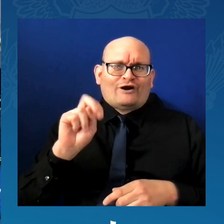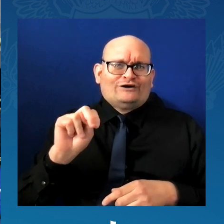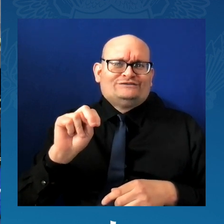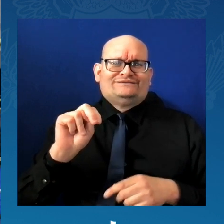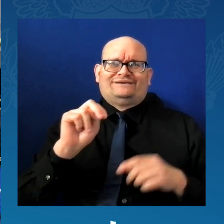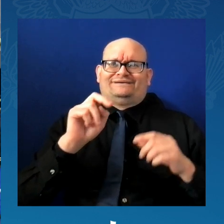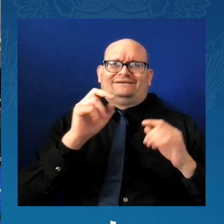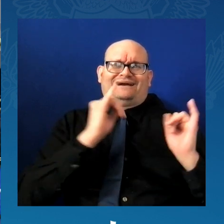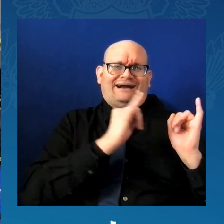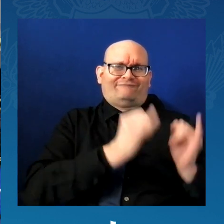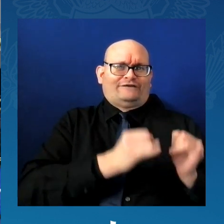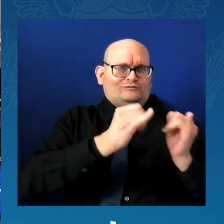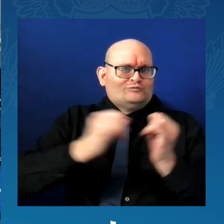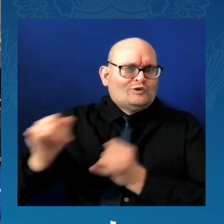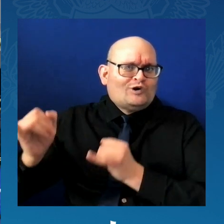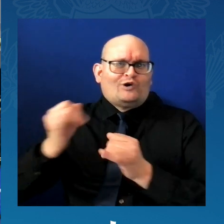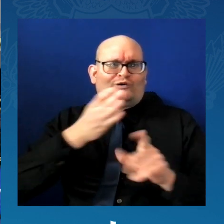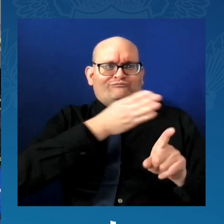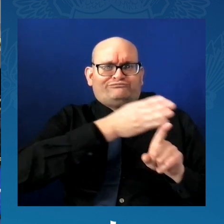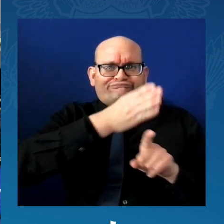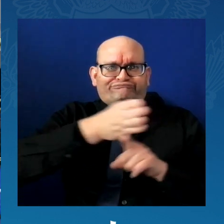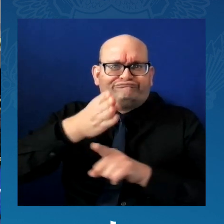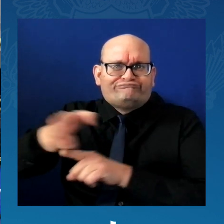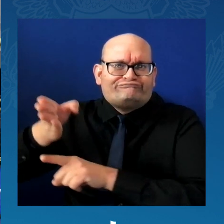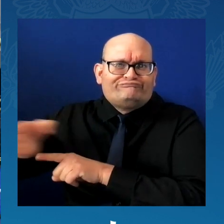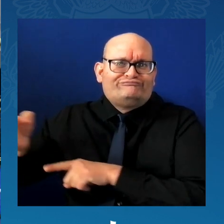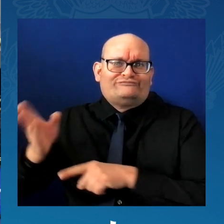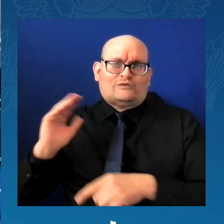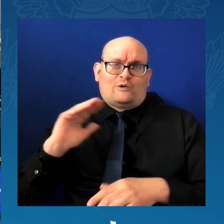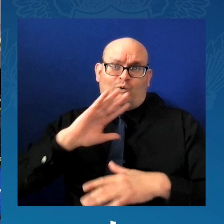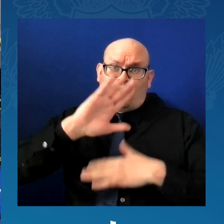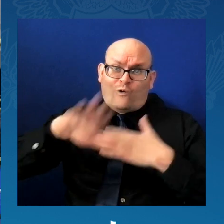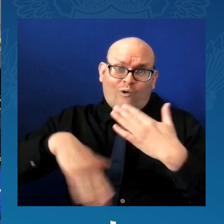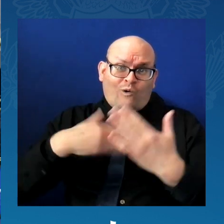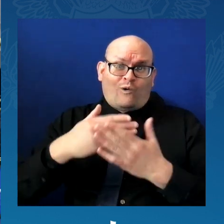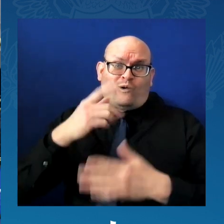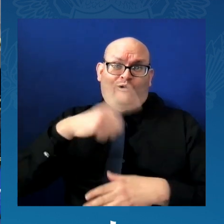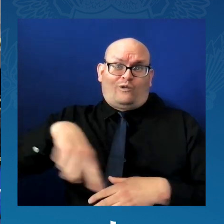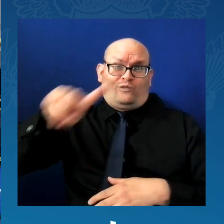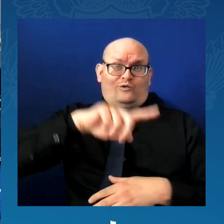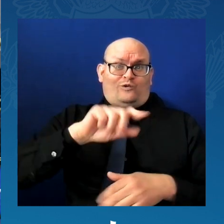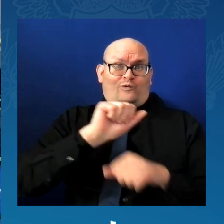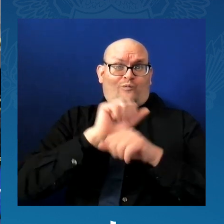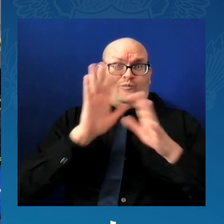They were able to tie their expertise to stem. But many of my students don't know what opportunities are out there